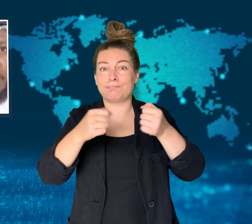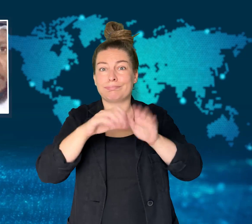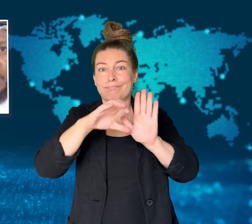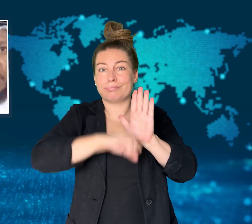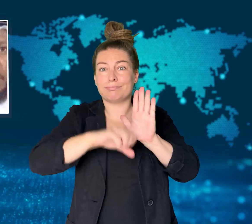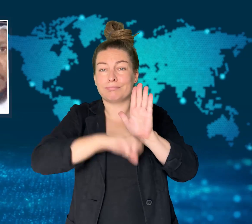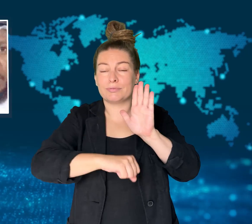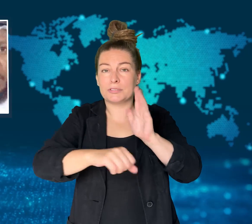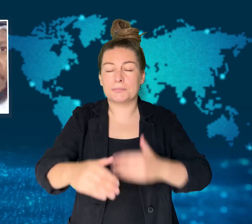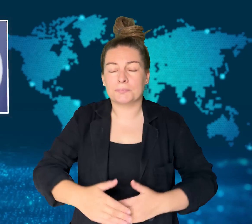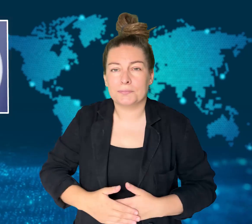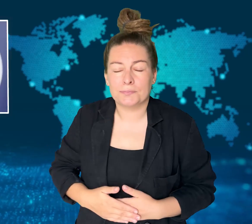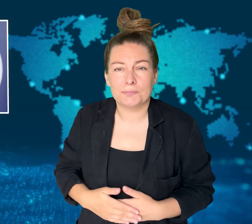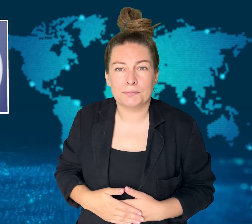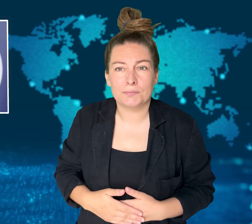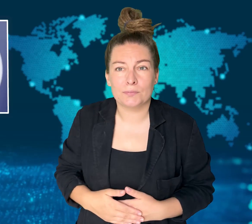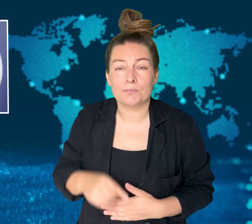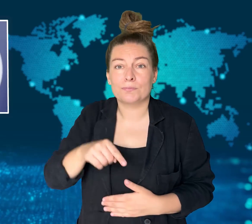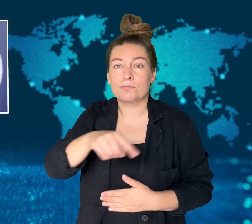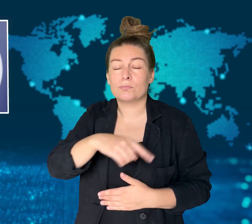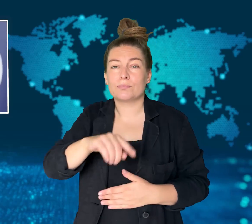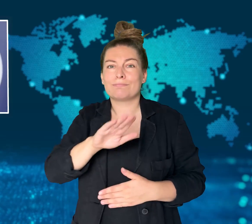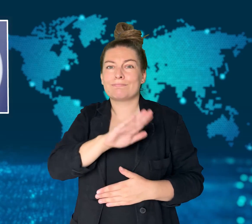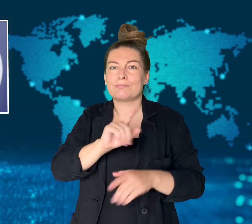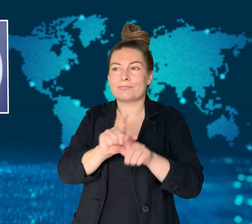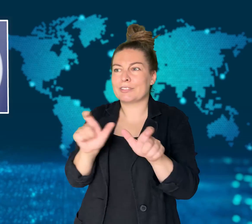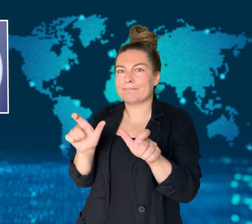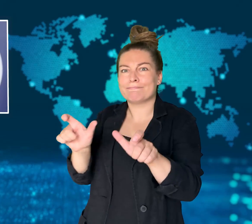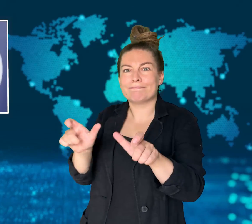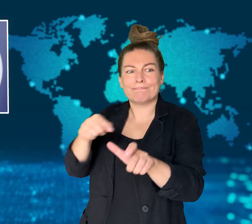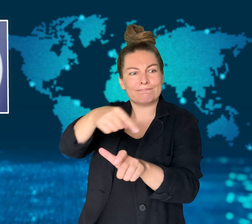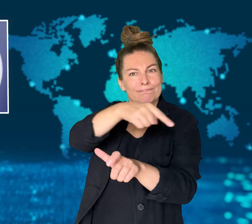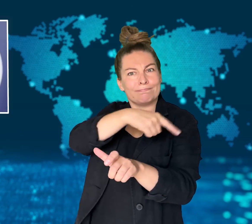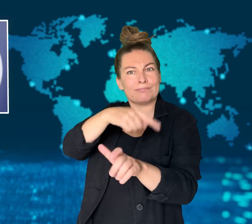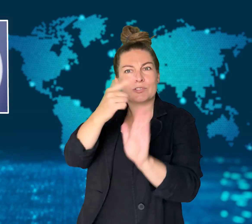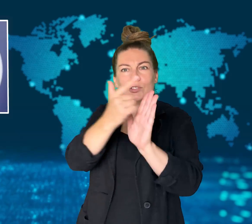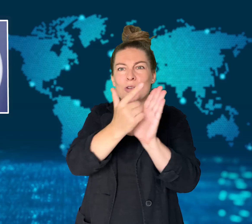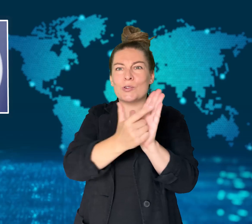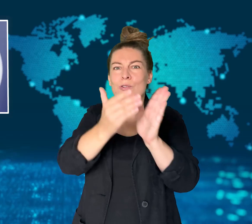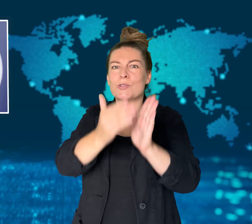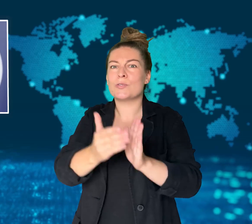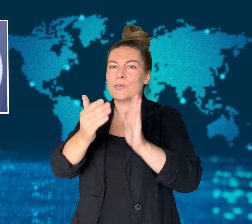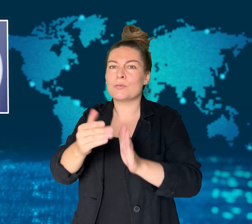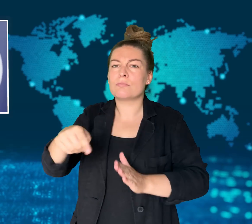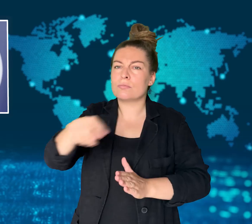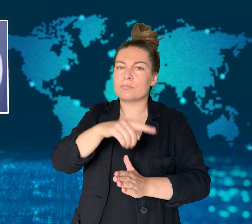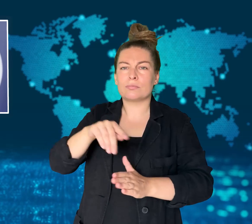murder violating the laws of war, hijacking, and terrorism.